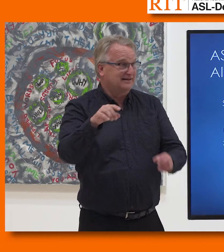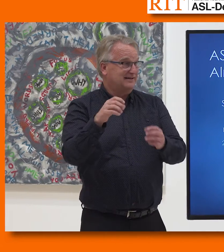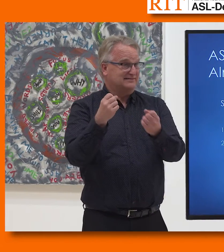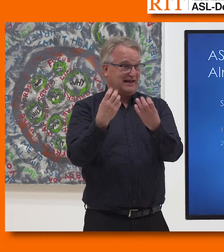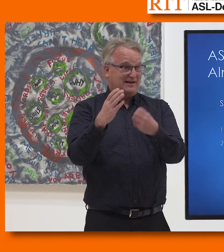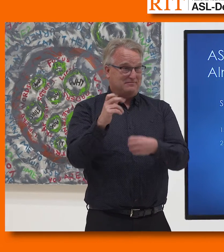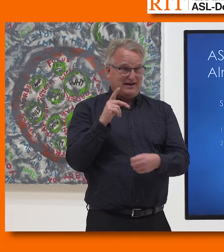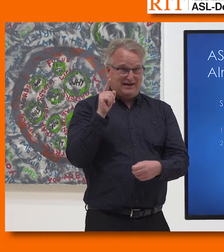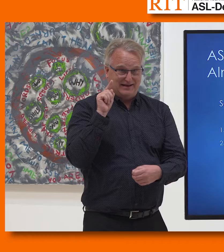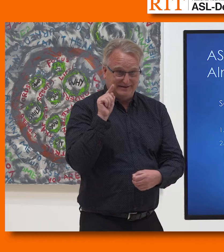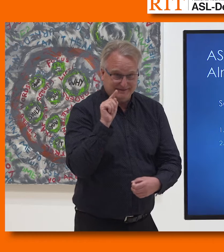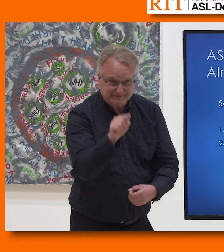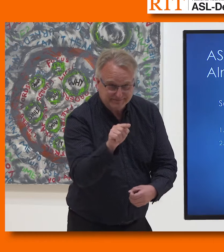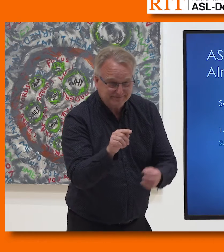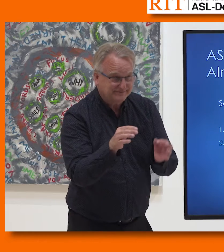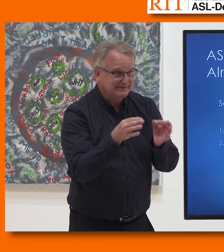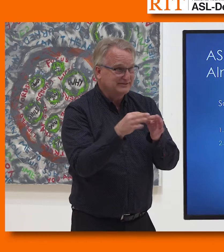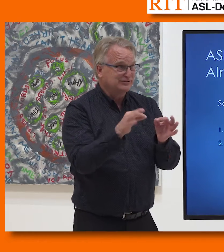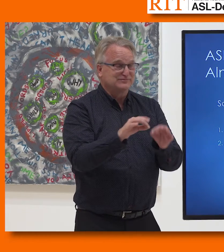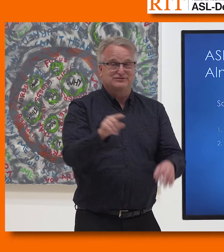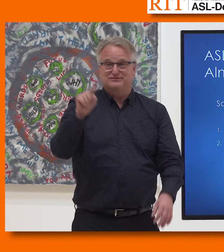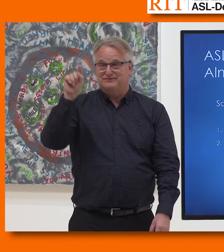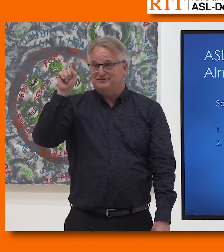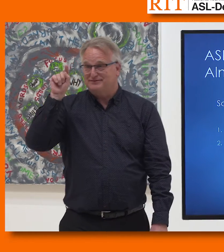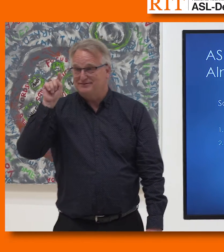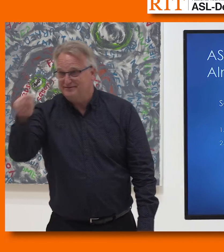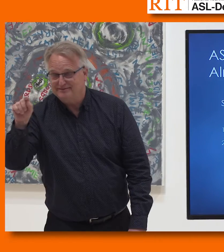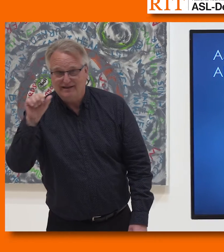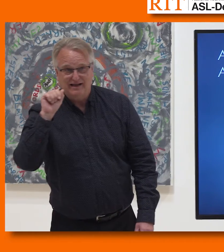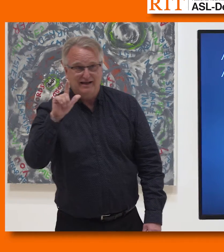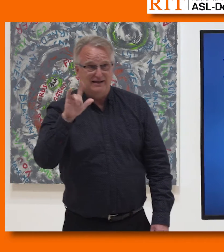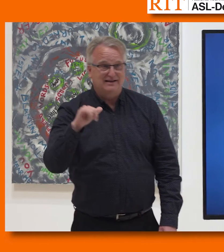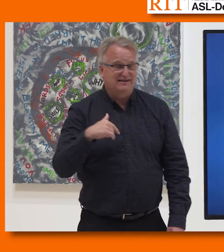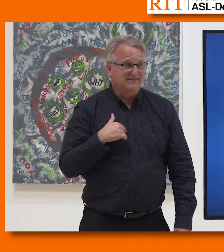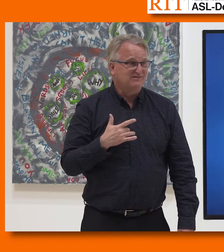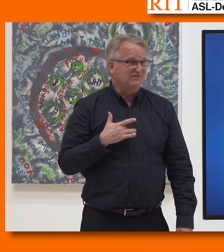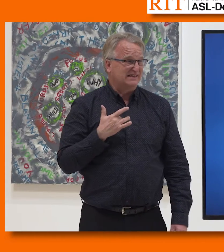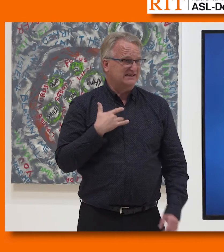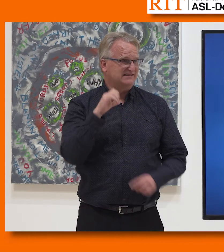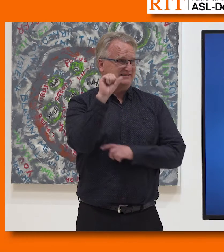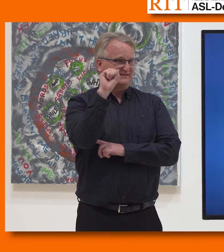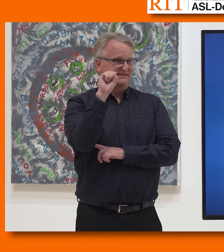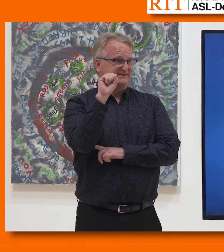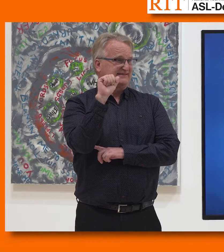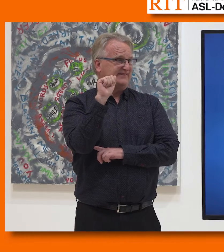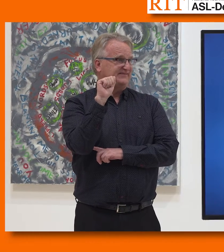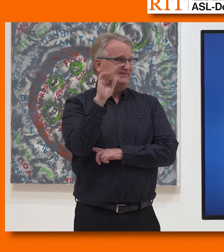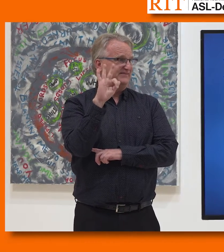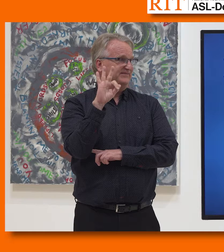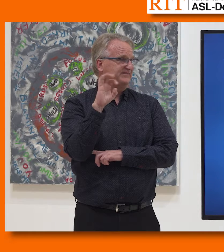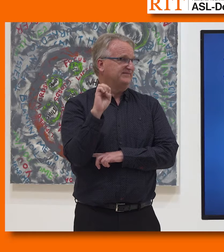Today, we have a third interpreter signing back to me. I've got captioning as a backup, and I have a designated ally.